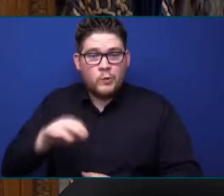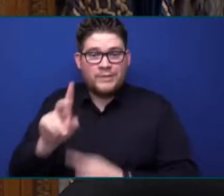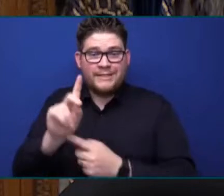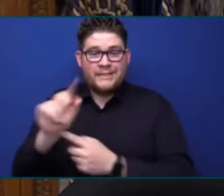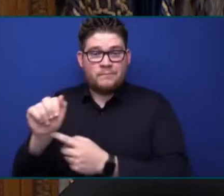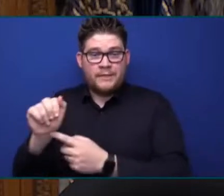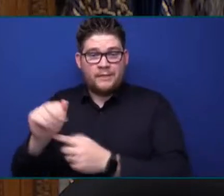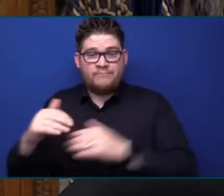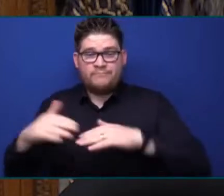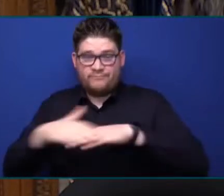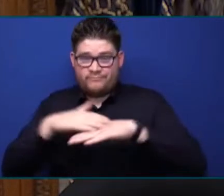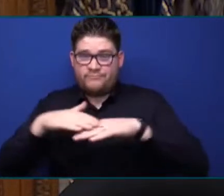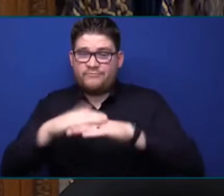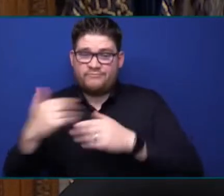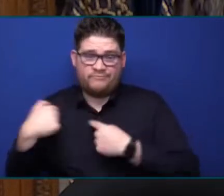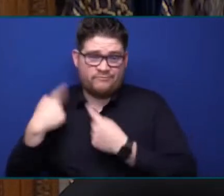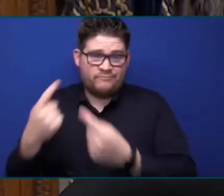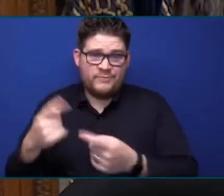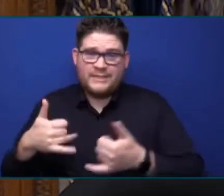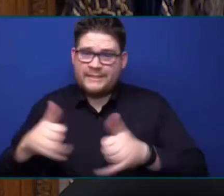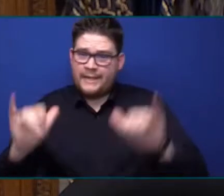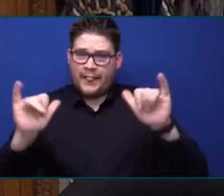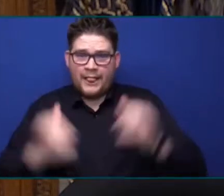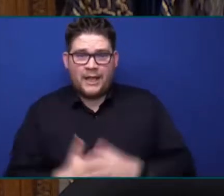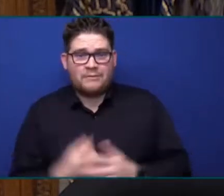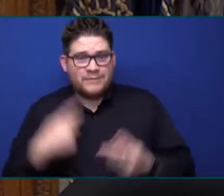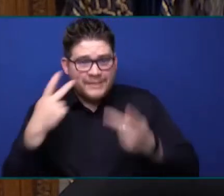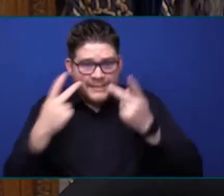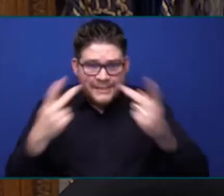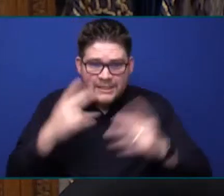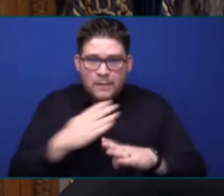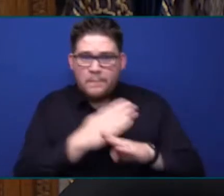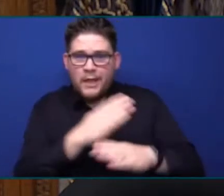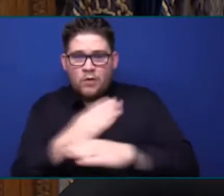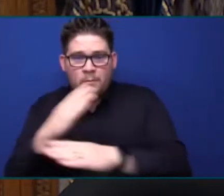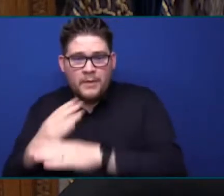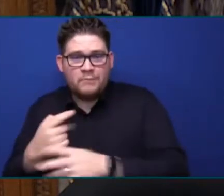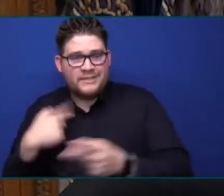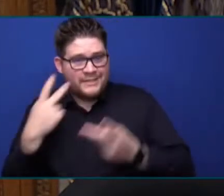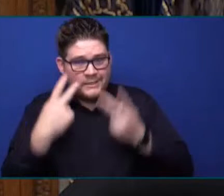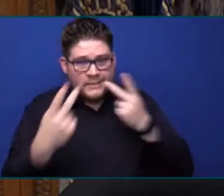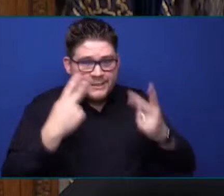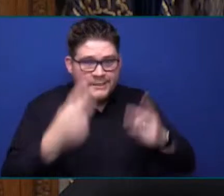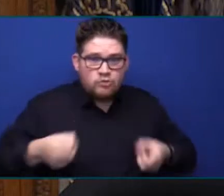barriers I encounter on a regular basis, whether that’s the need to circle the exterior of a venue